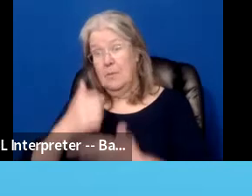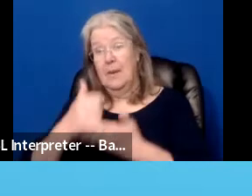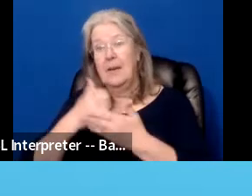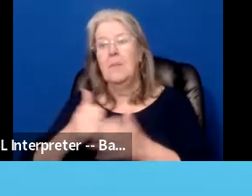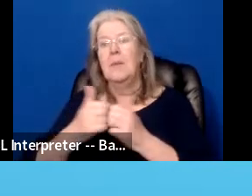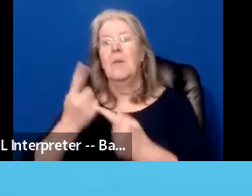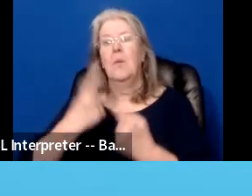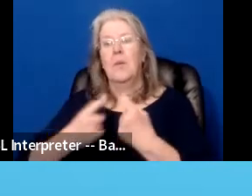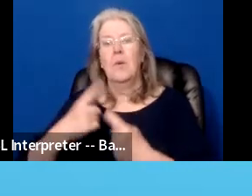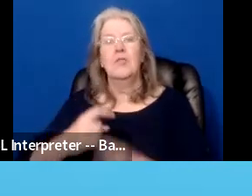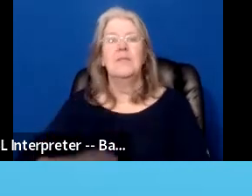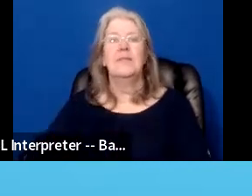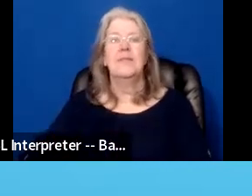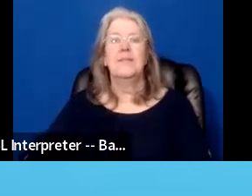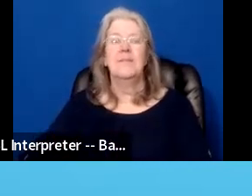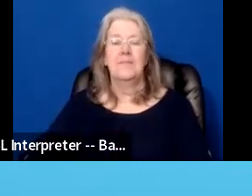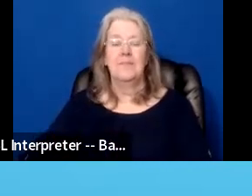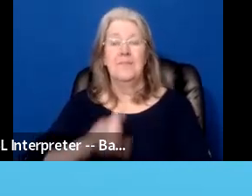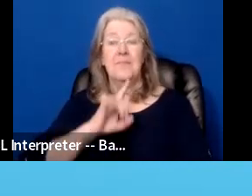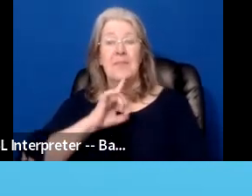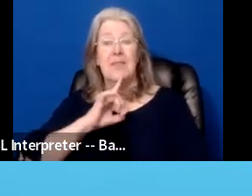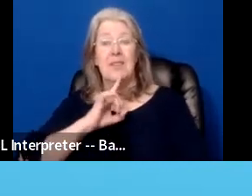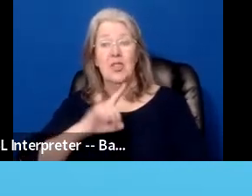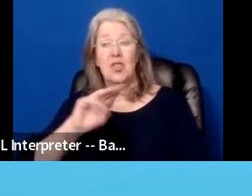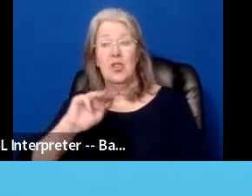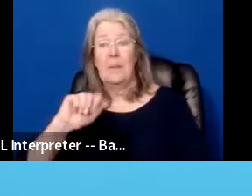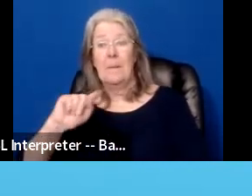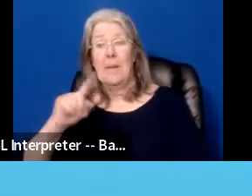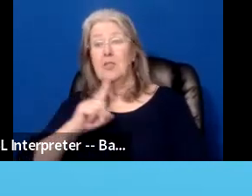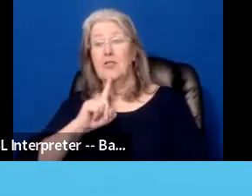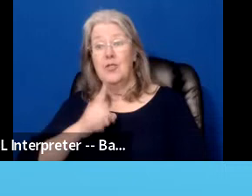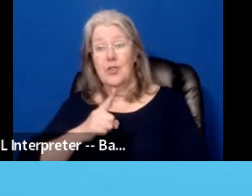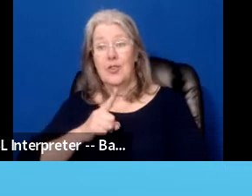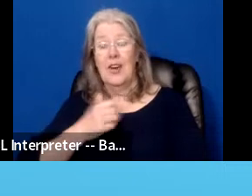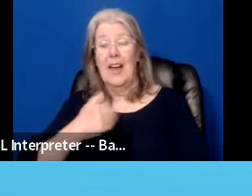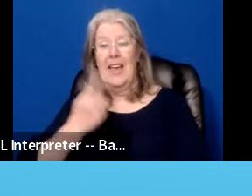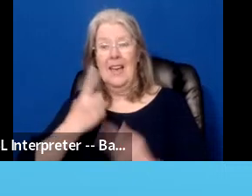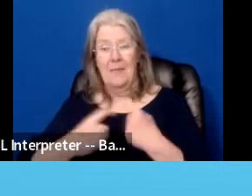Matt: Yes, I have my questions here, we did get a few questions